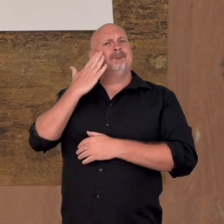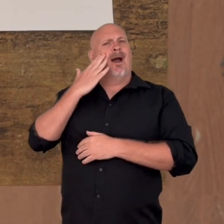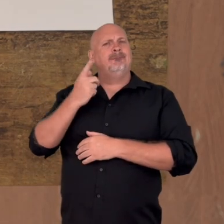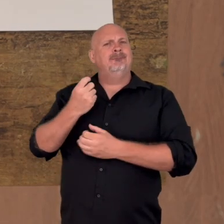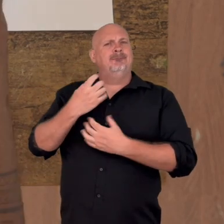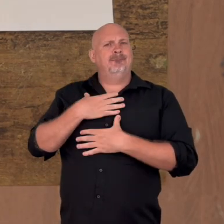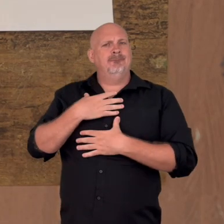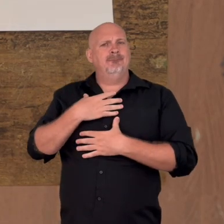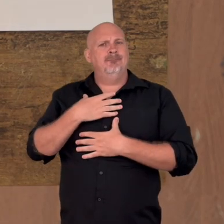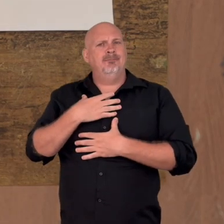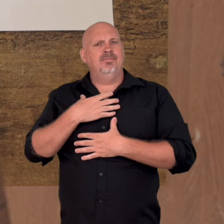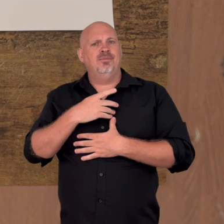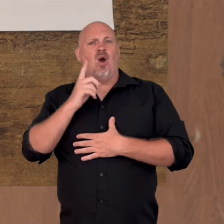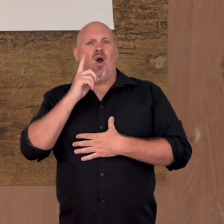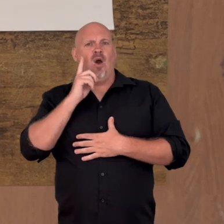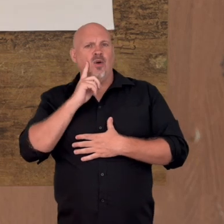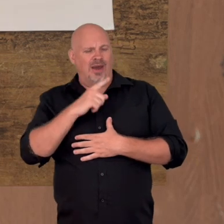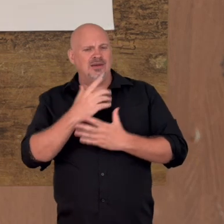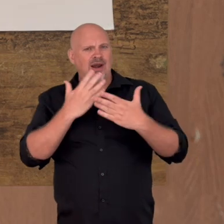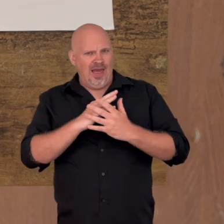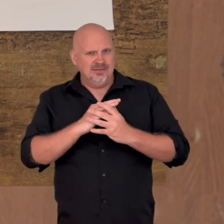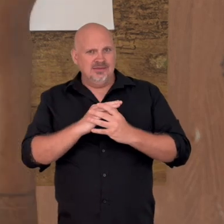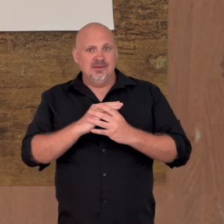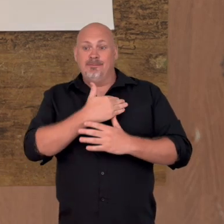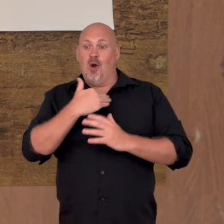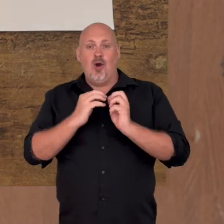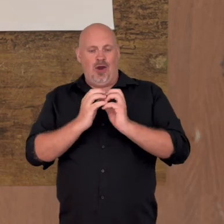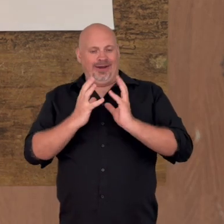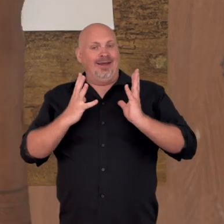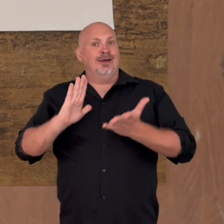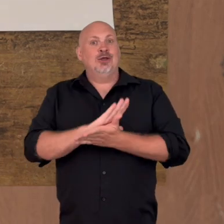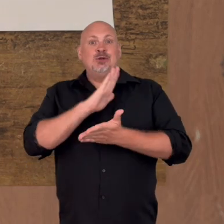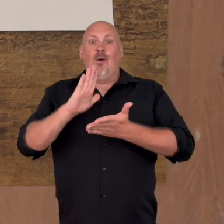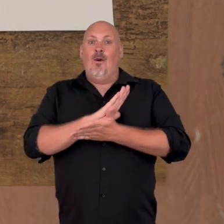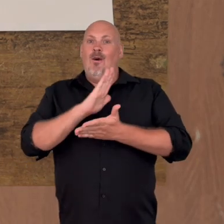so I used to feel like when the lotus flower blooms up that's joy